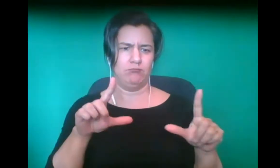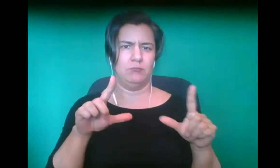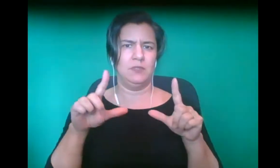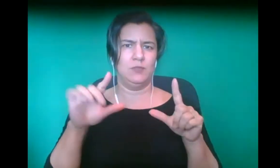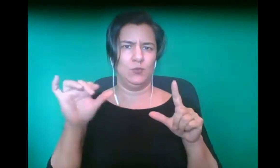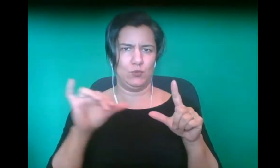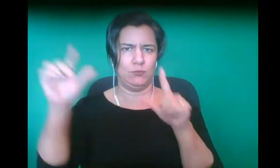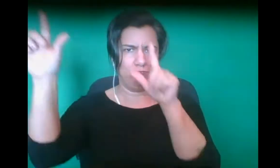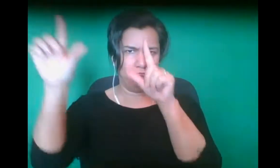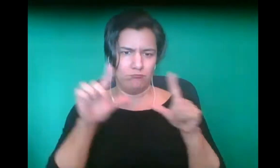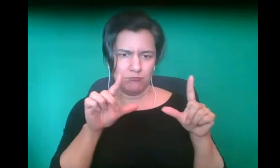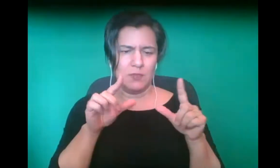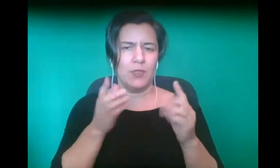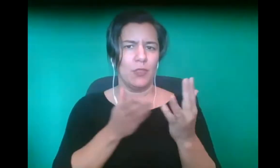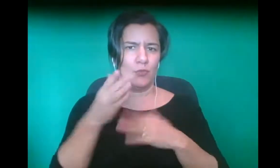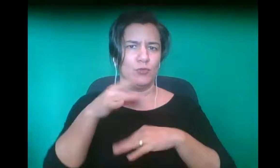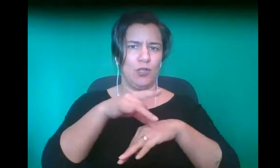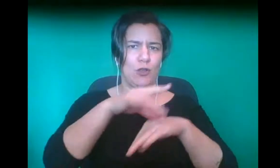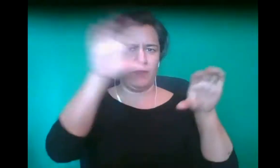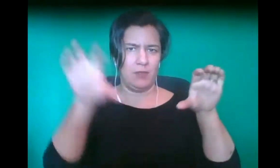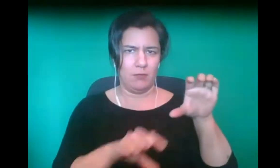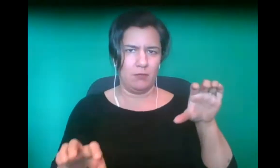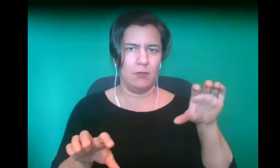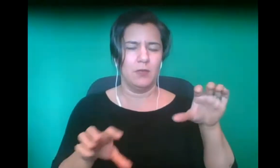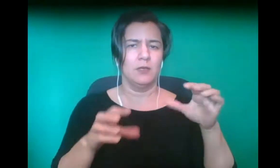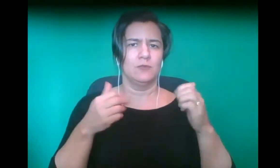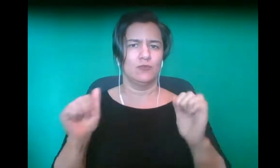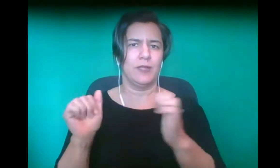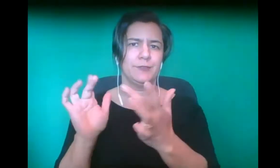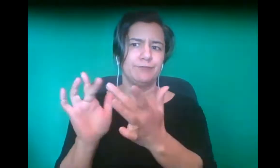and trying to emphasize the importance of reaching and giving vaccines